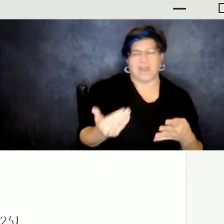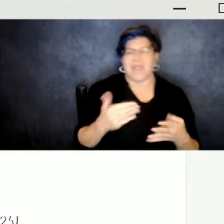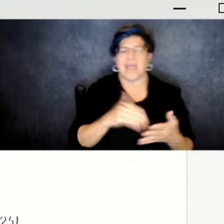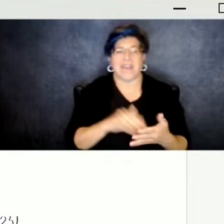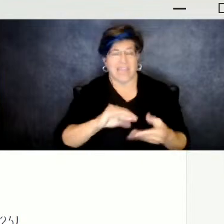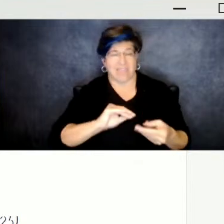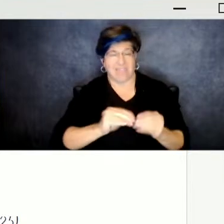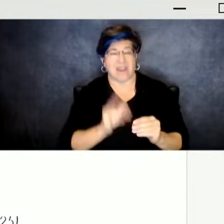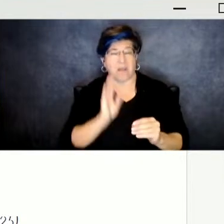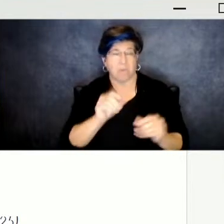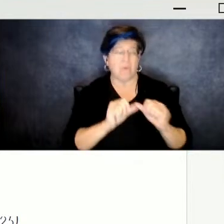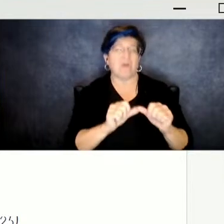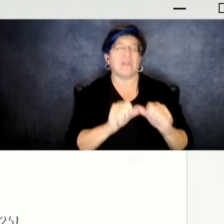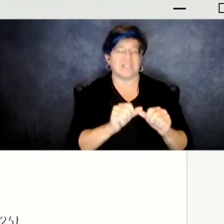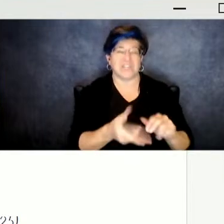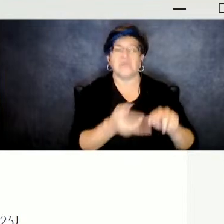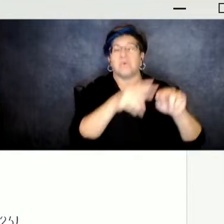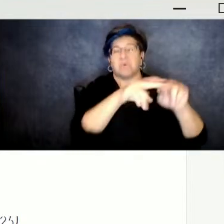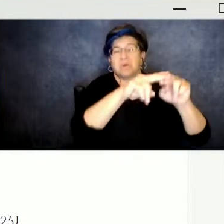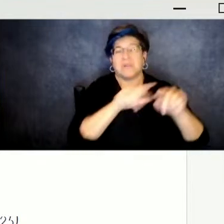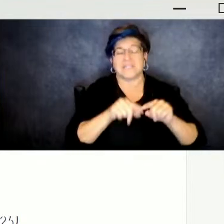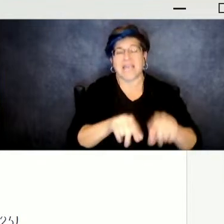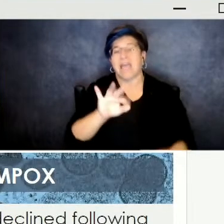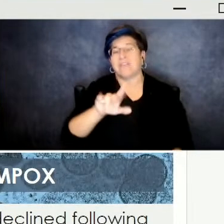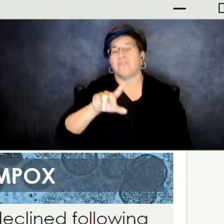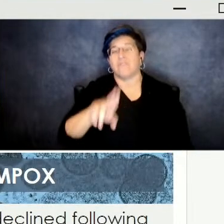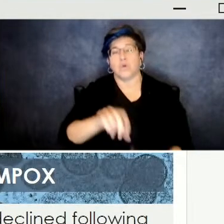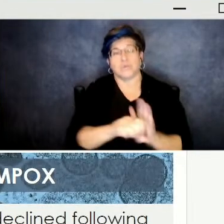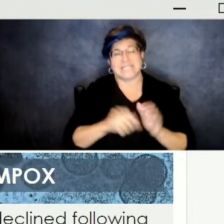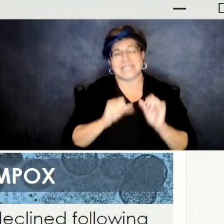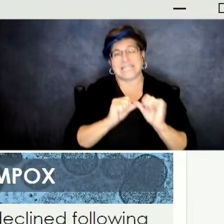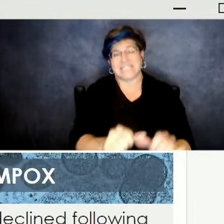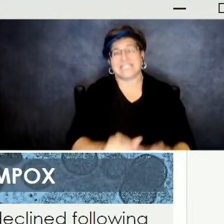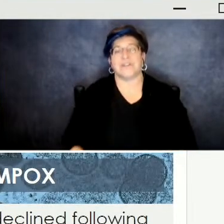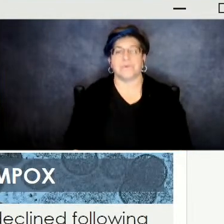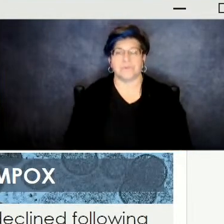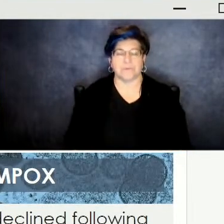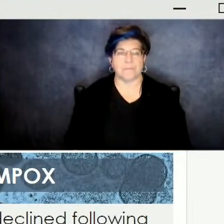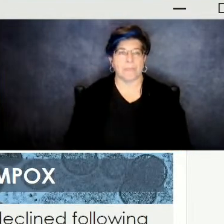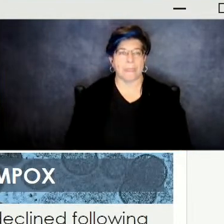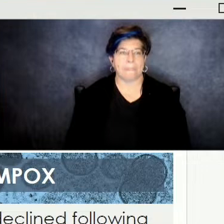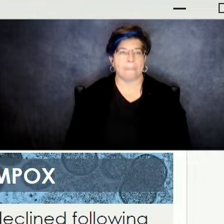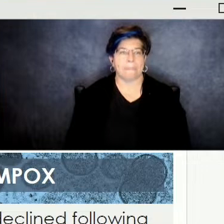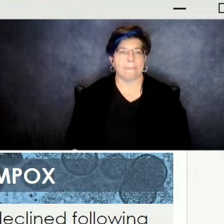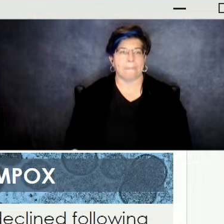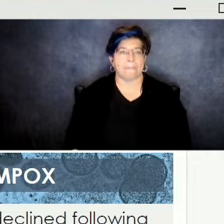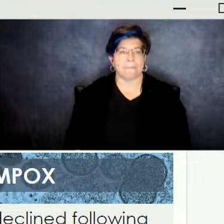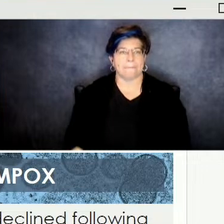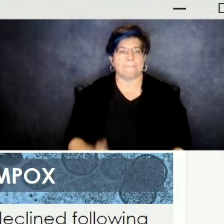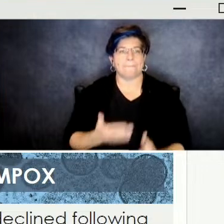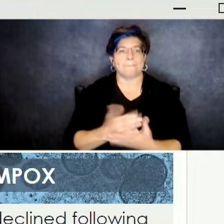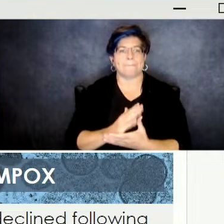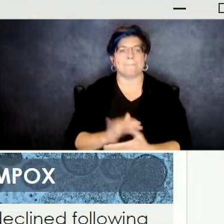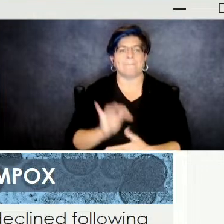THE FIRST WEEK OF JANUARY. AND AGAIN THAT THAT NUMBER WILL